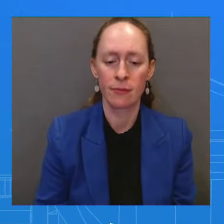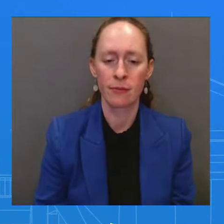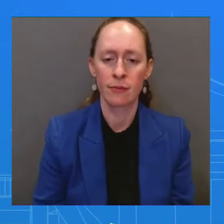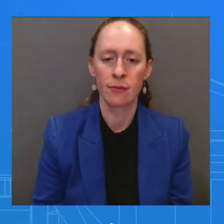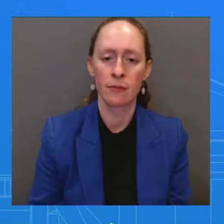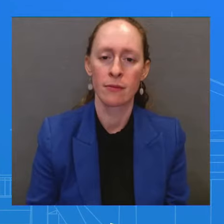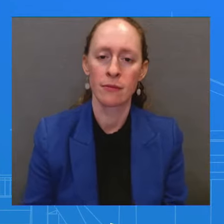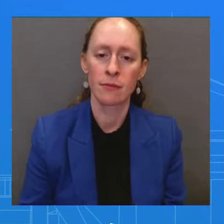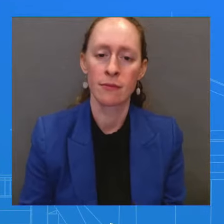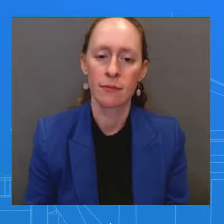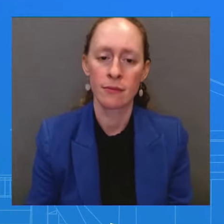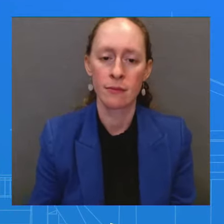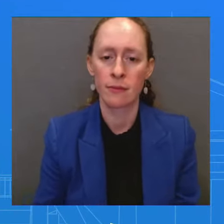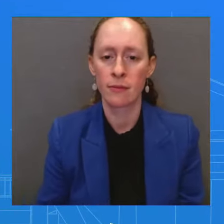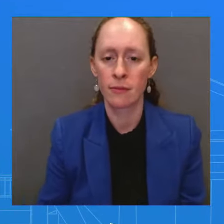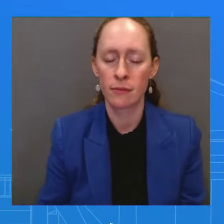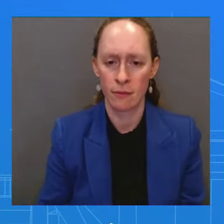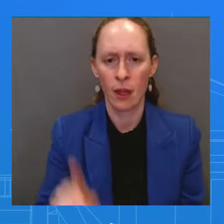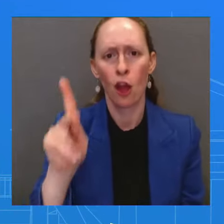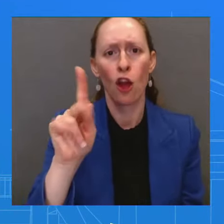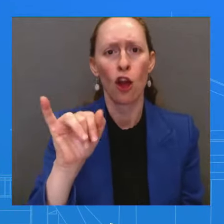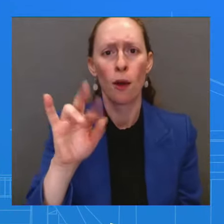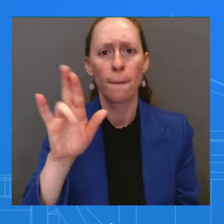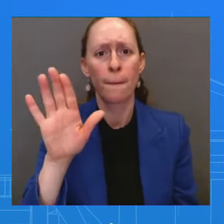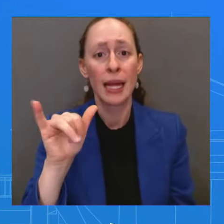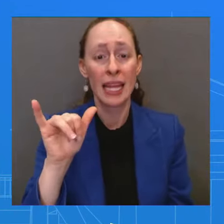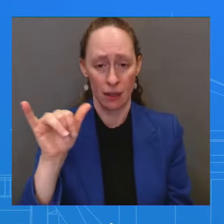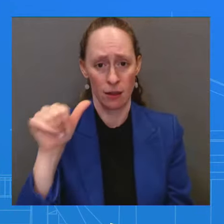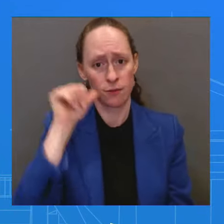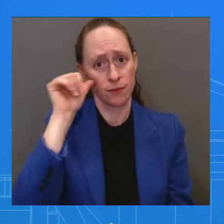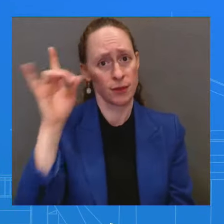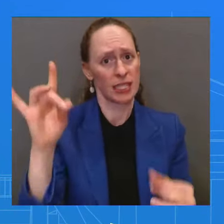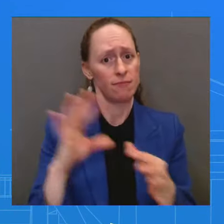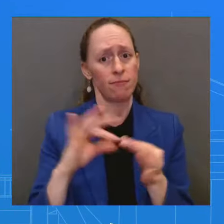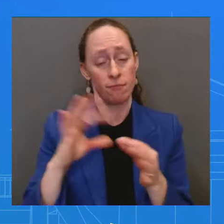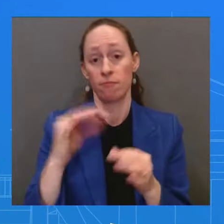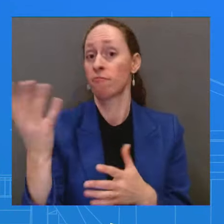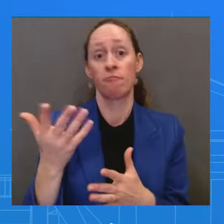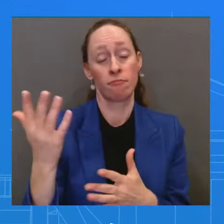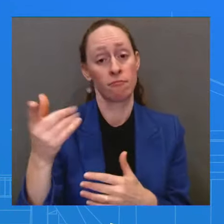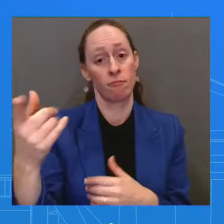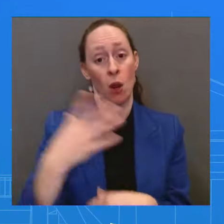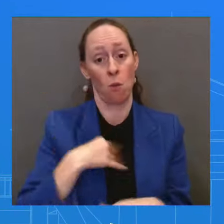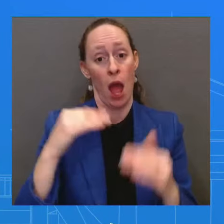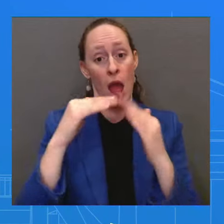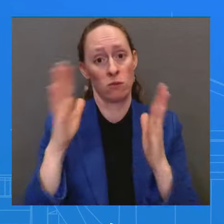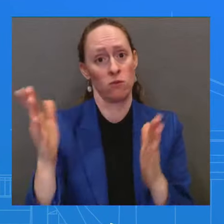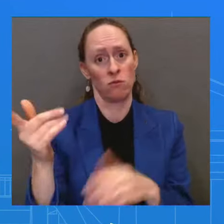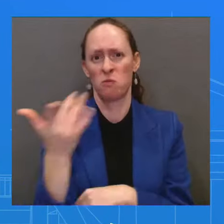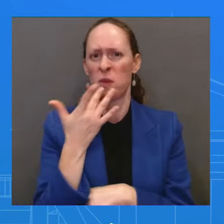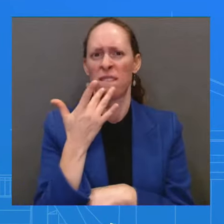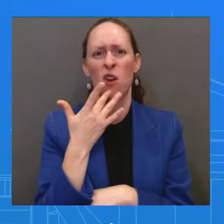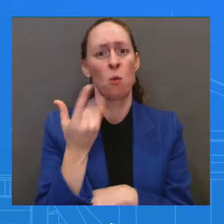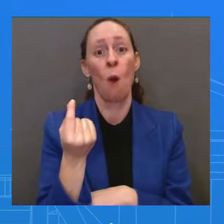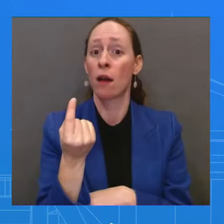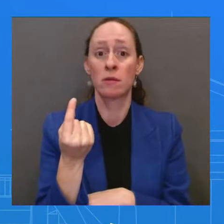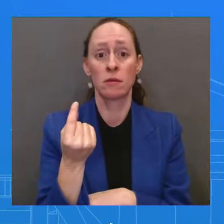that the White House prefers that Ukraine funding should be separate from anything connected to the border, but there does seem to be some momentum